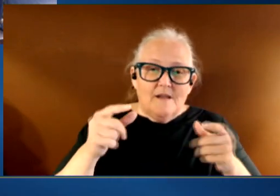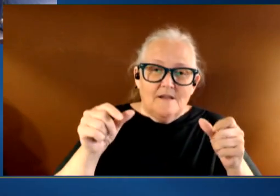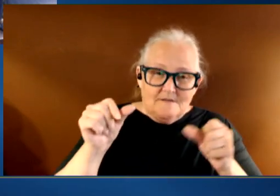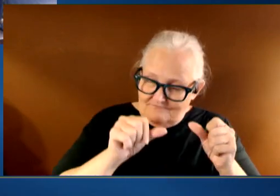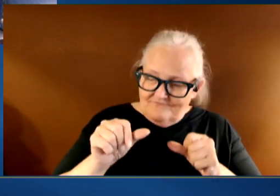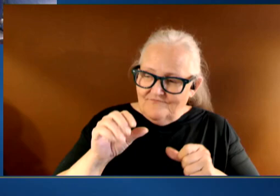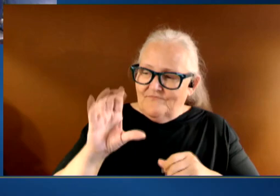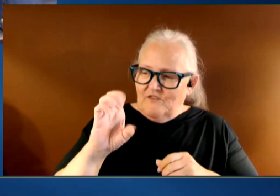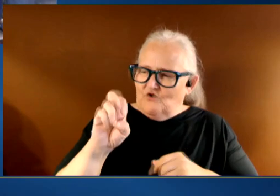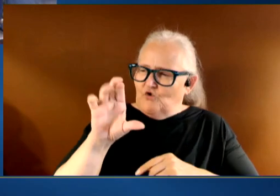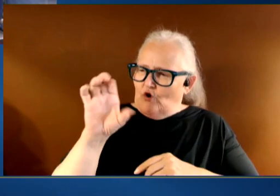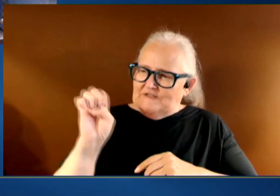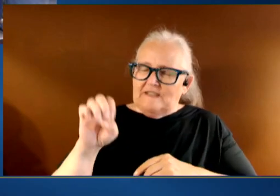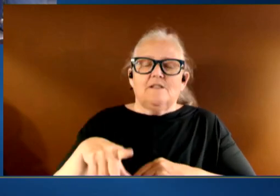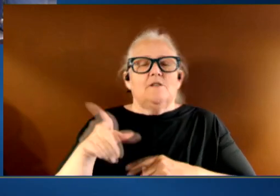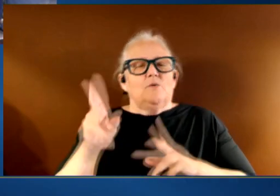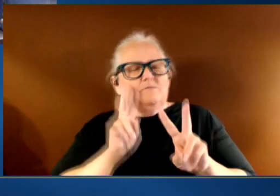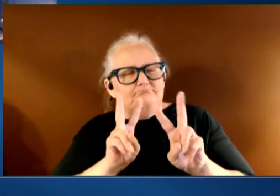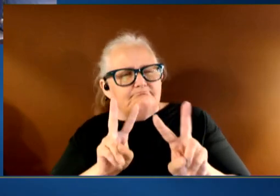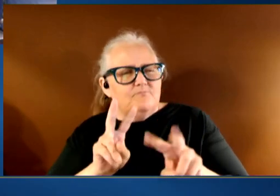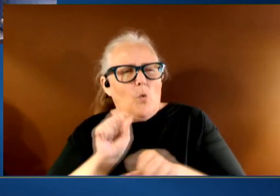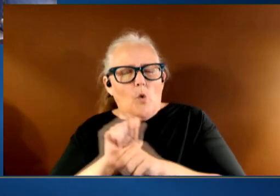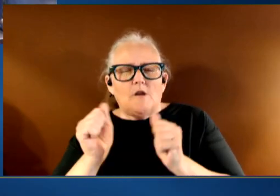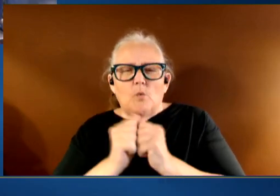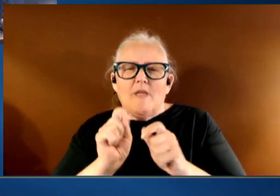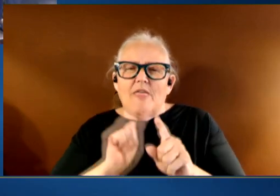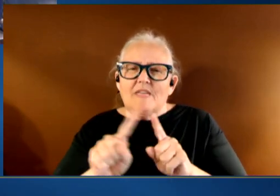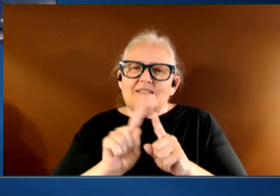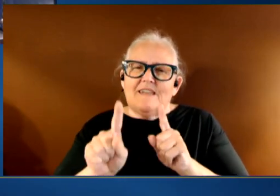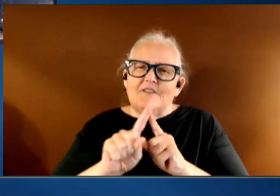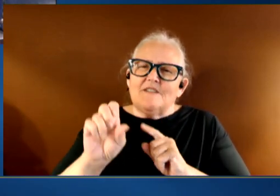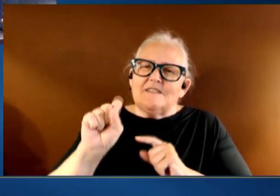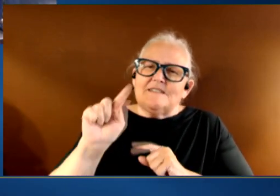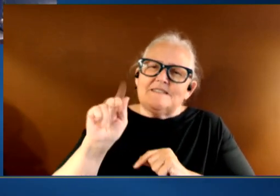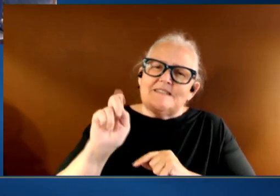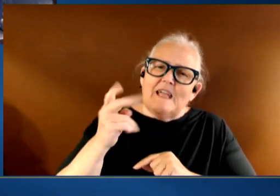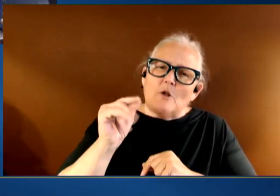looks forward to working with the stakeholders to explore novel endpoints, biomarker development,